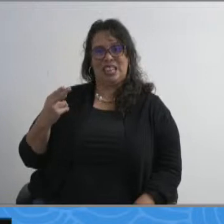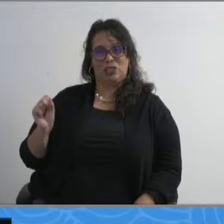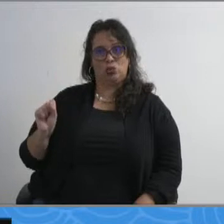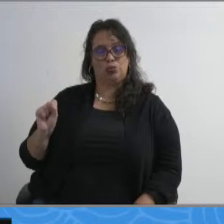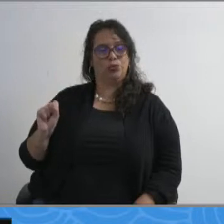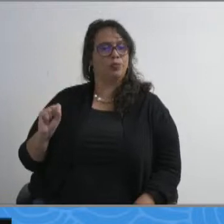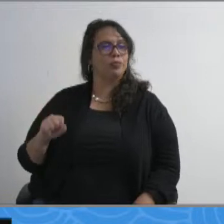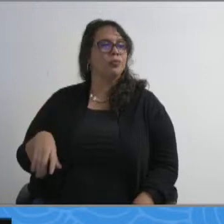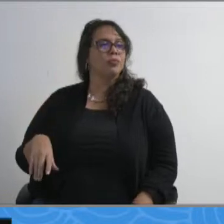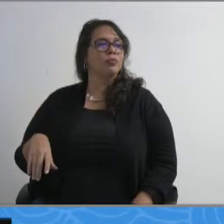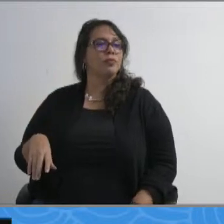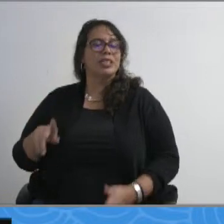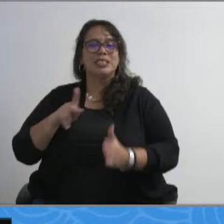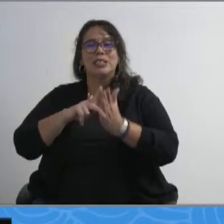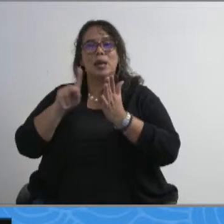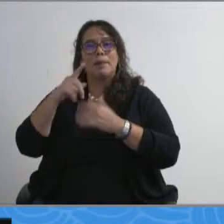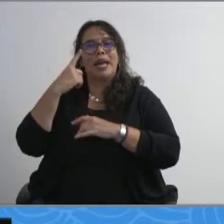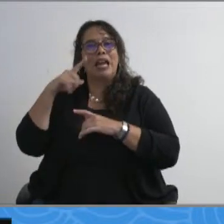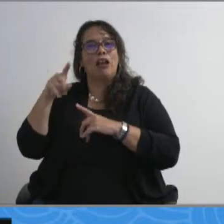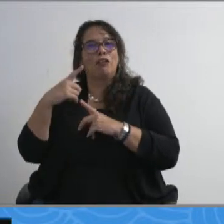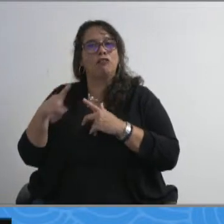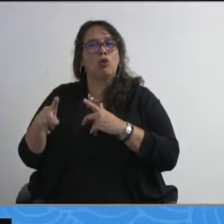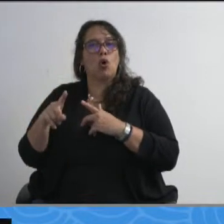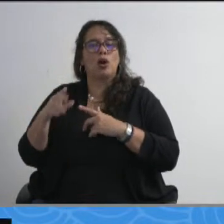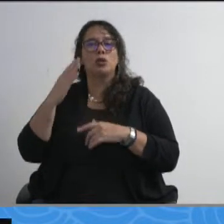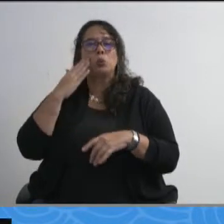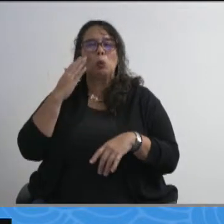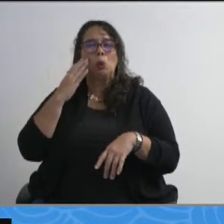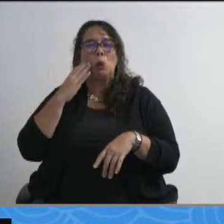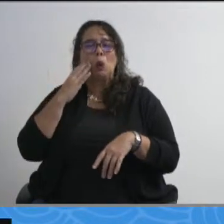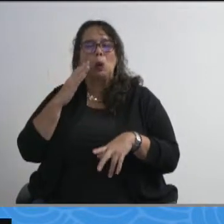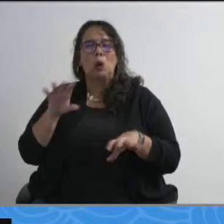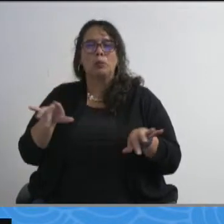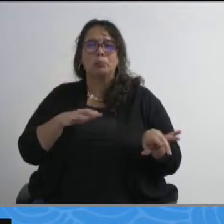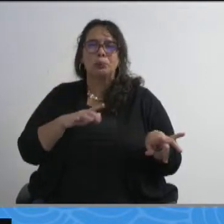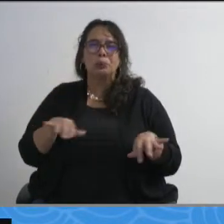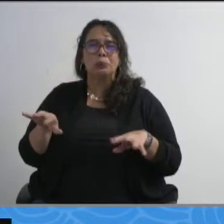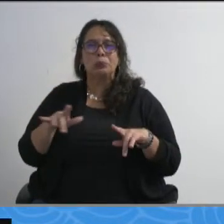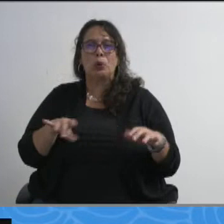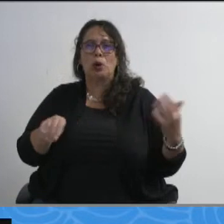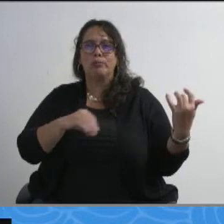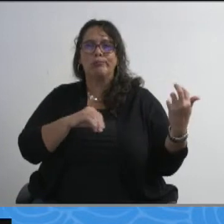is paying for accompanists at the high schools, and they help with the music instructor